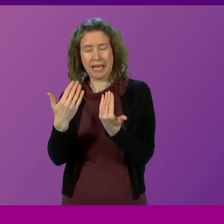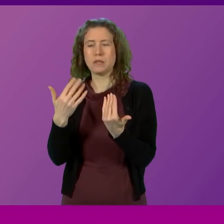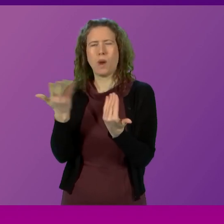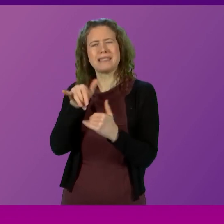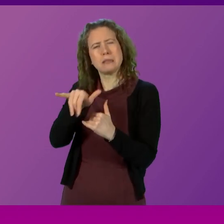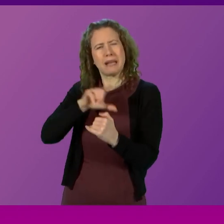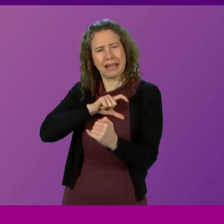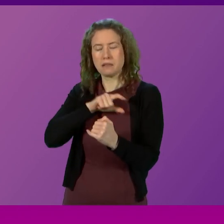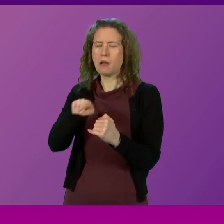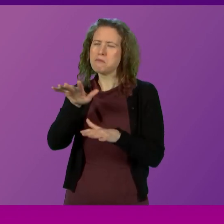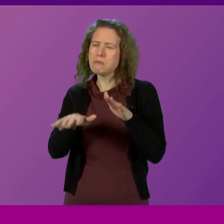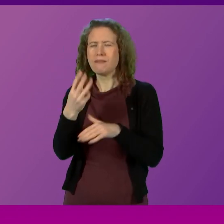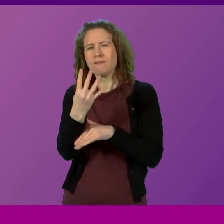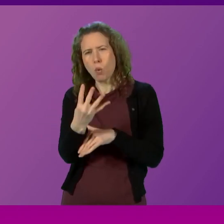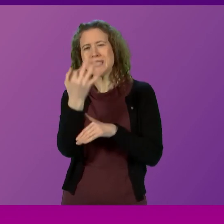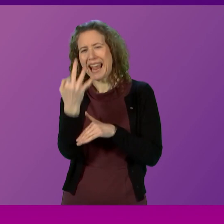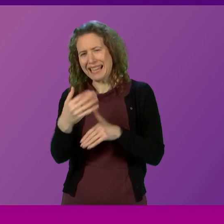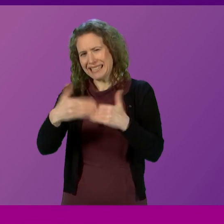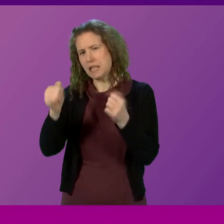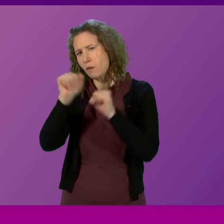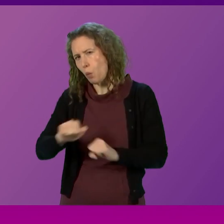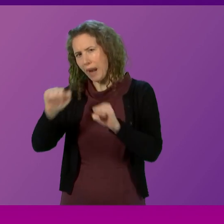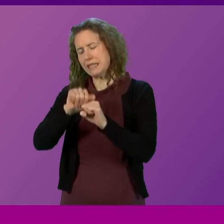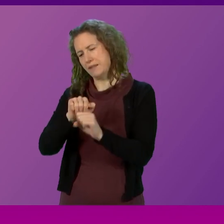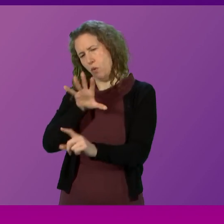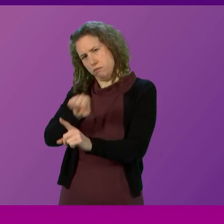treatment is 48 days, and we will continue to take action to improve that even further.